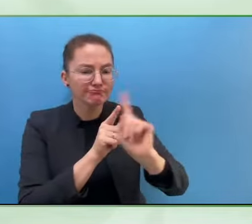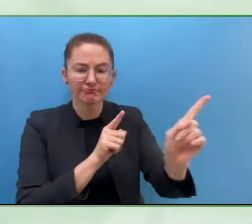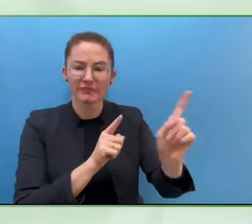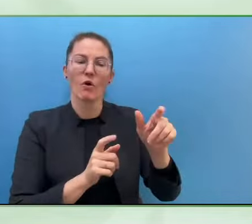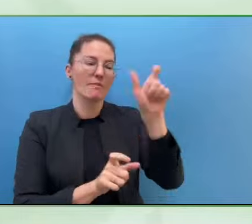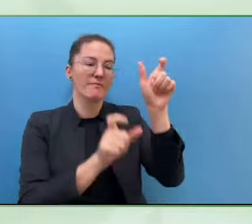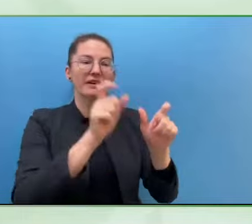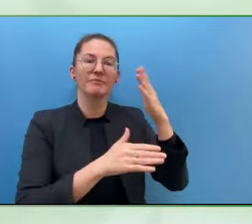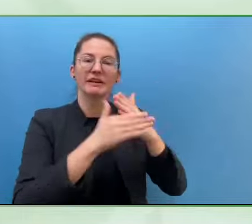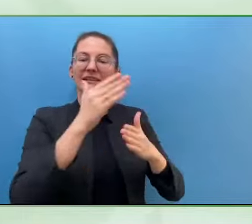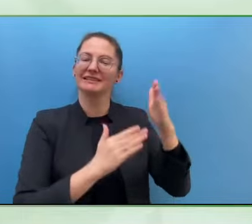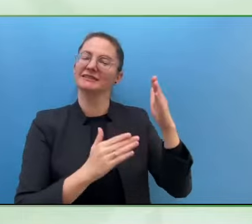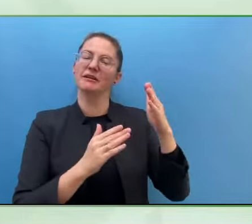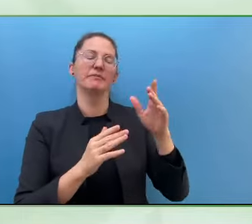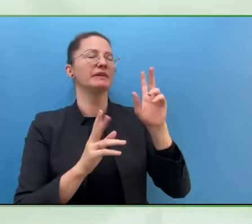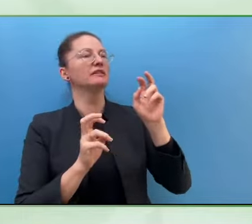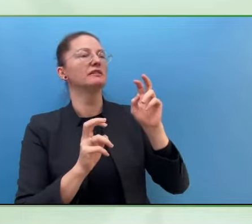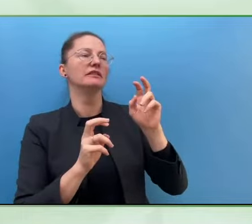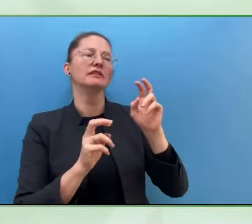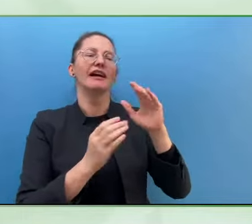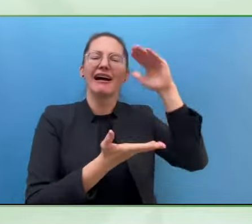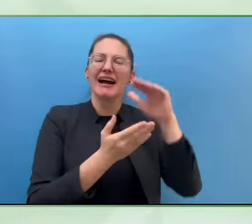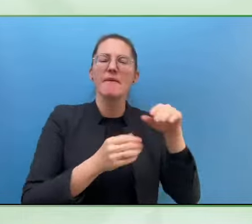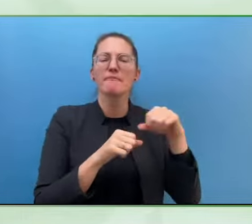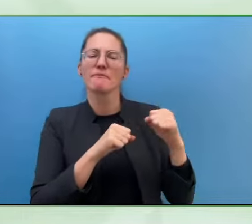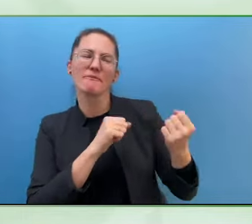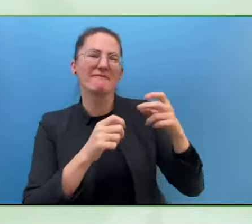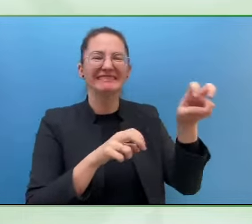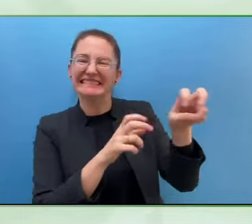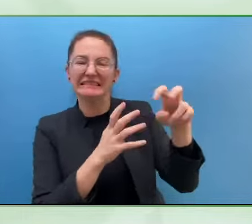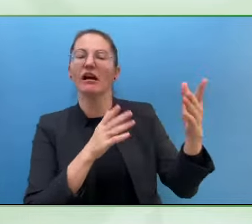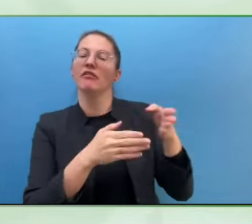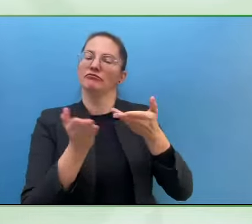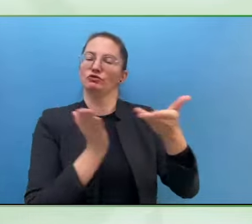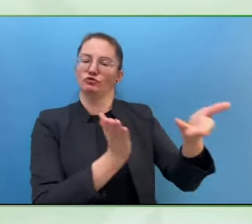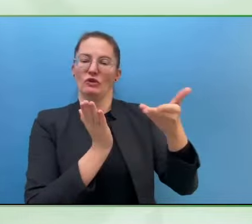people, and you can also use it with your key stick.